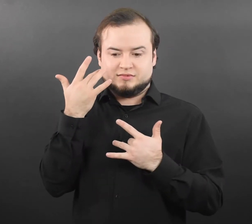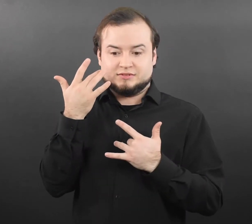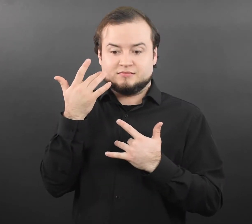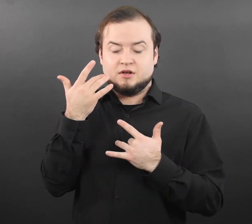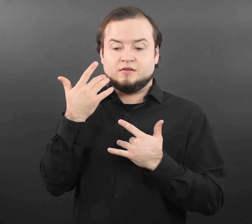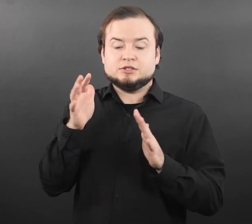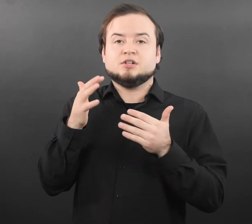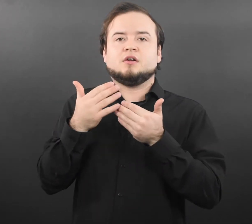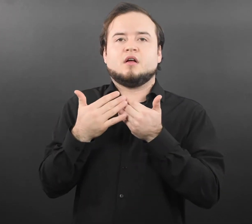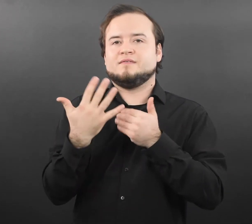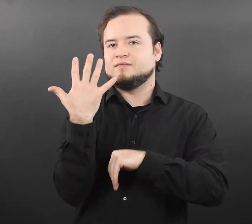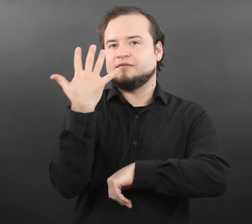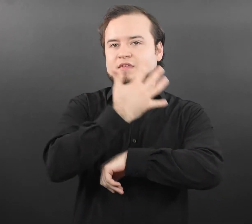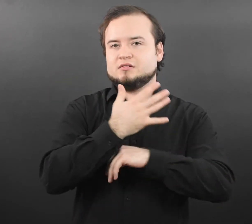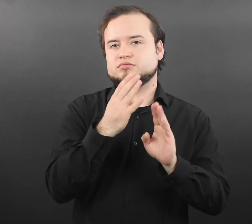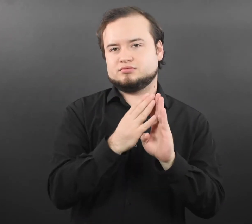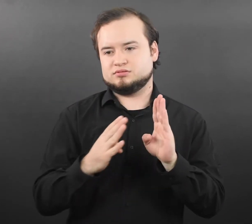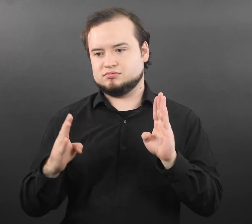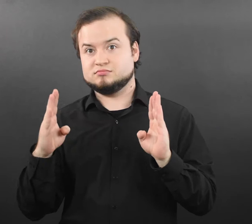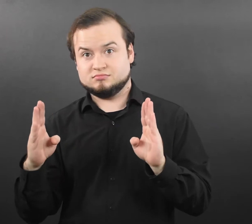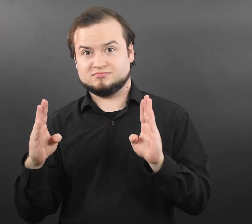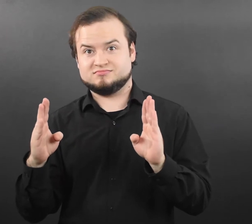It has been five days since you first felt sick.